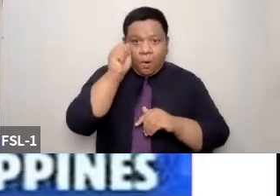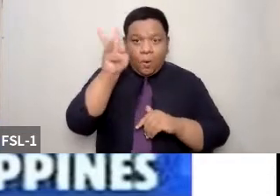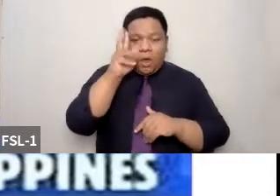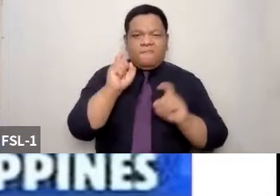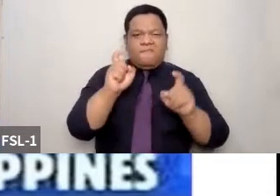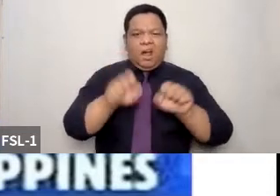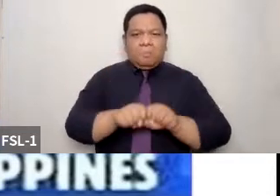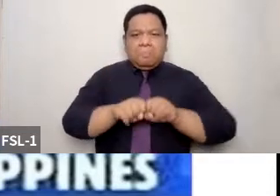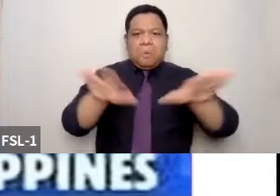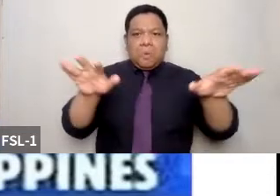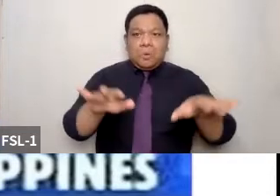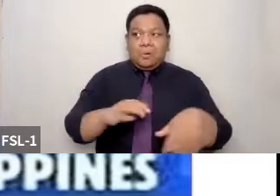Next slide please.